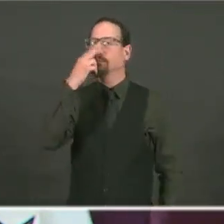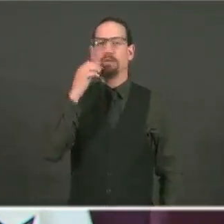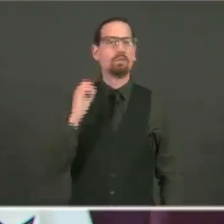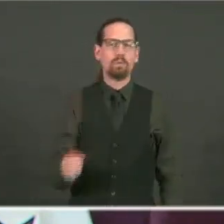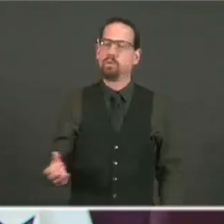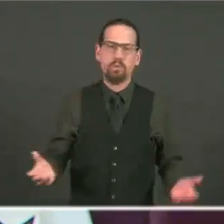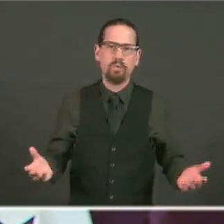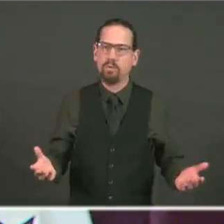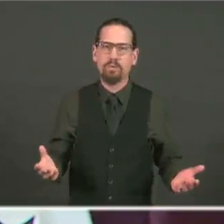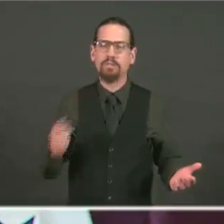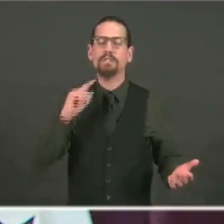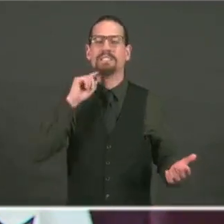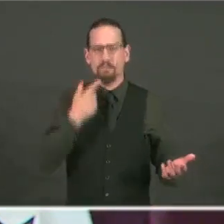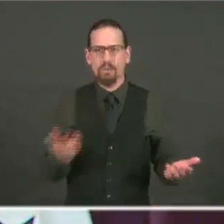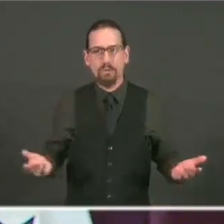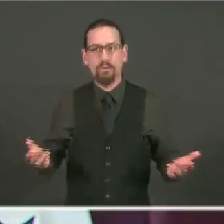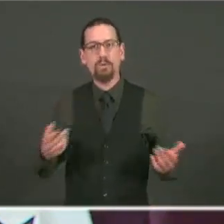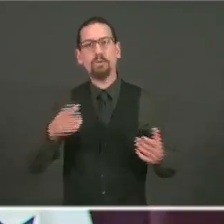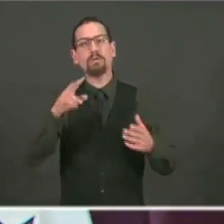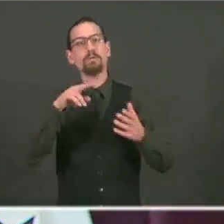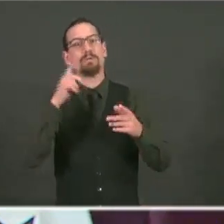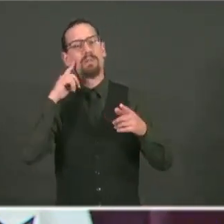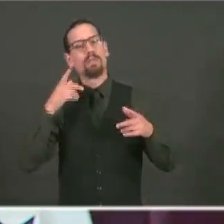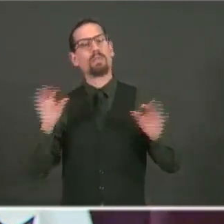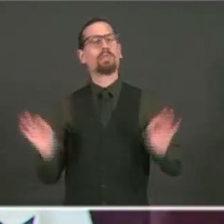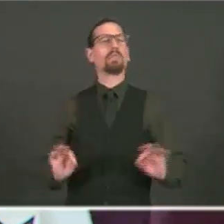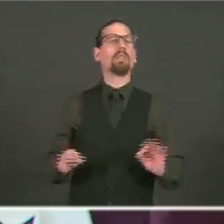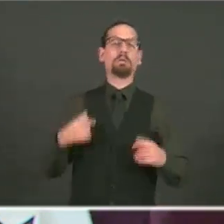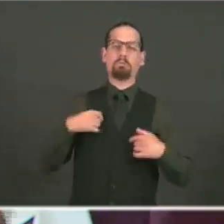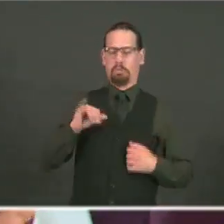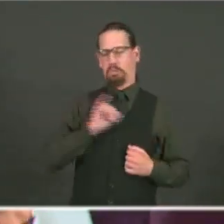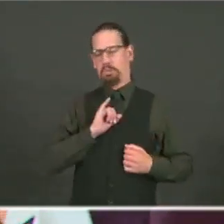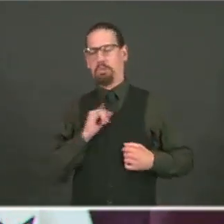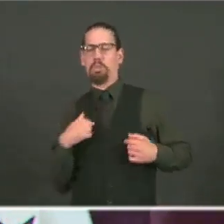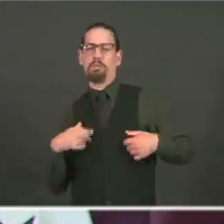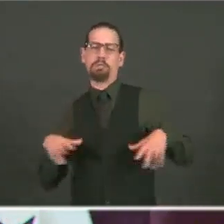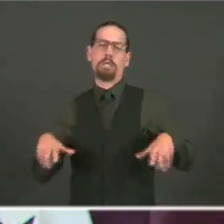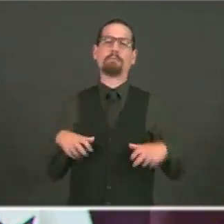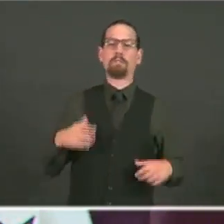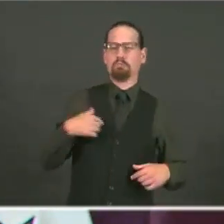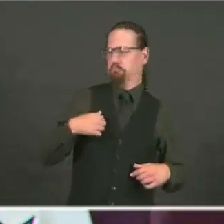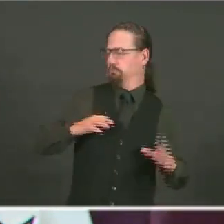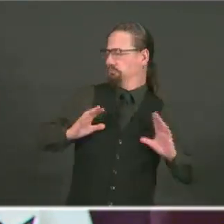WE ARE HURTING PEOPLE BECAUSE OF OUR SELFISHNESS AND WE KNOW FOLLOWING THE RULES MATTERS.